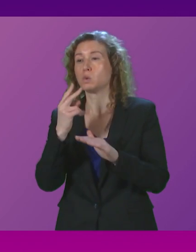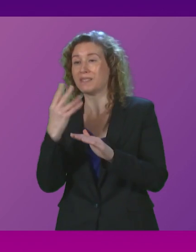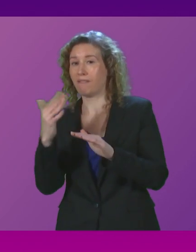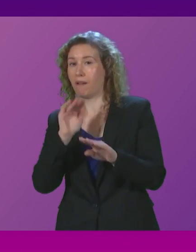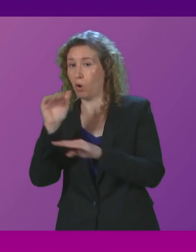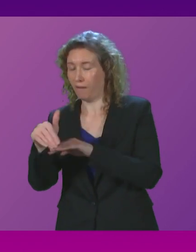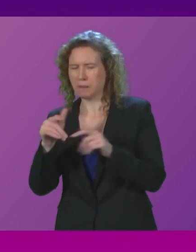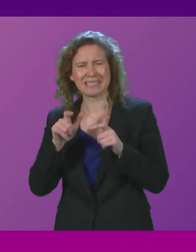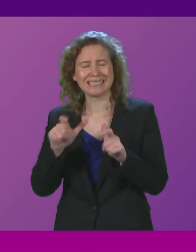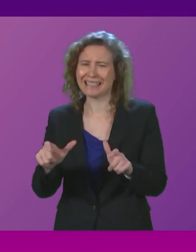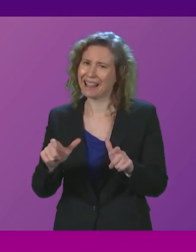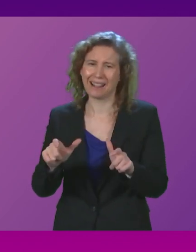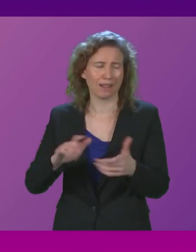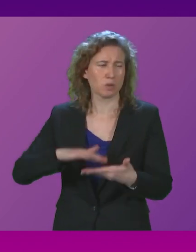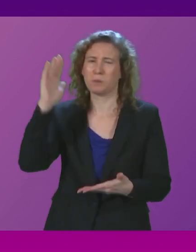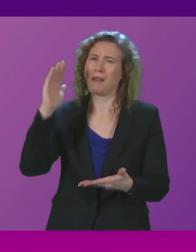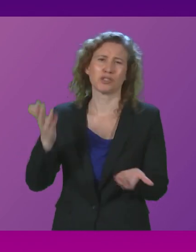over, but it is still way too high.